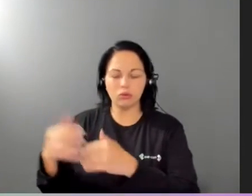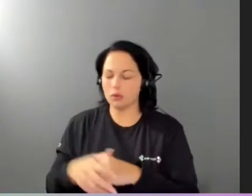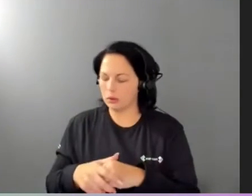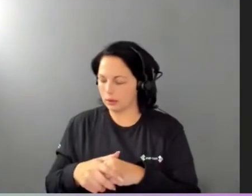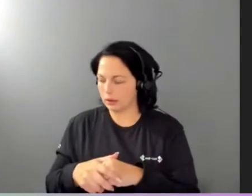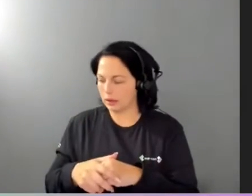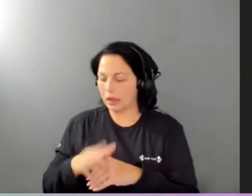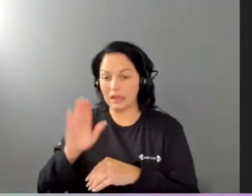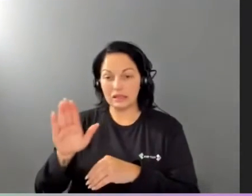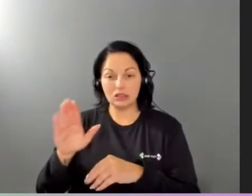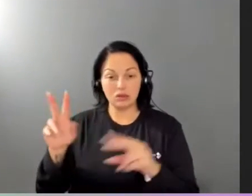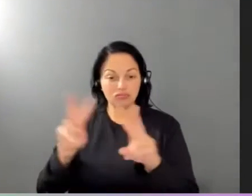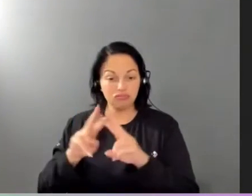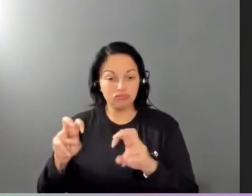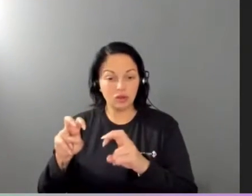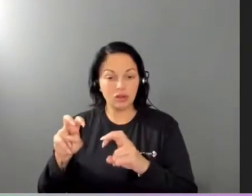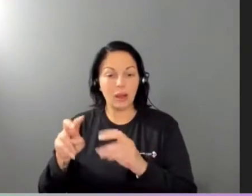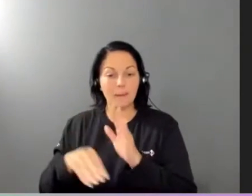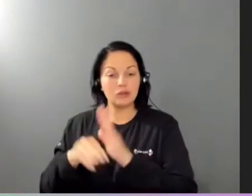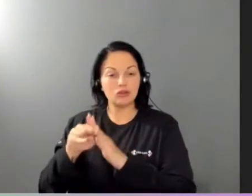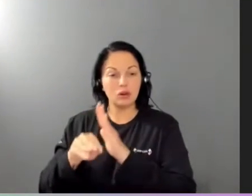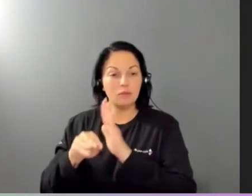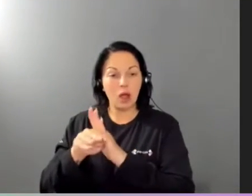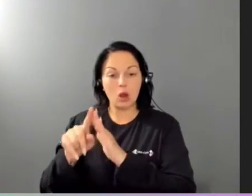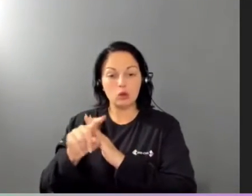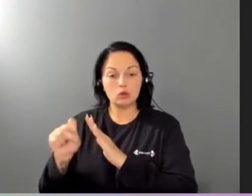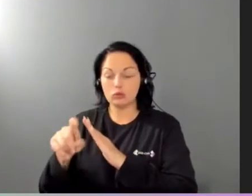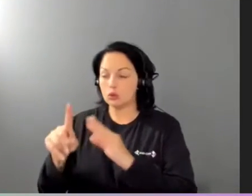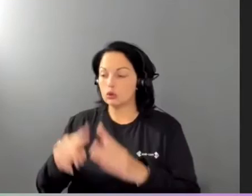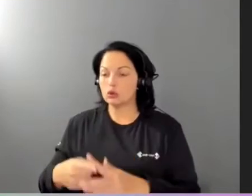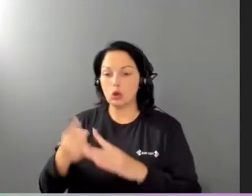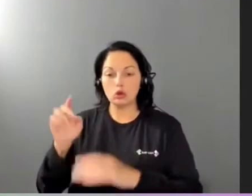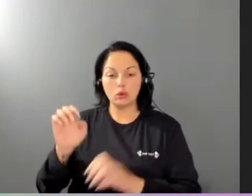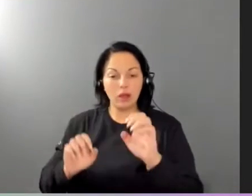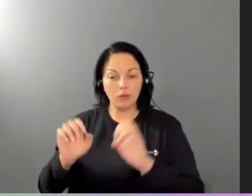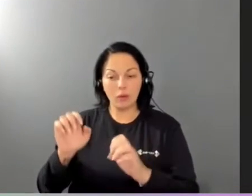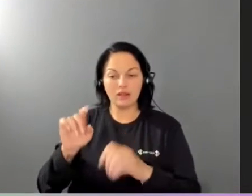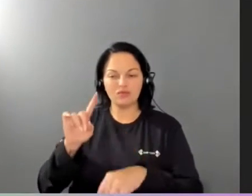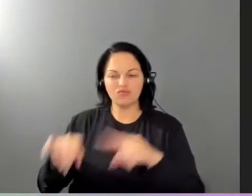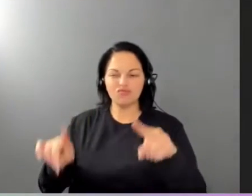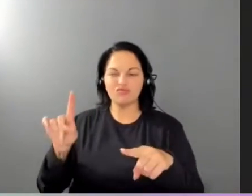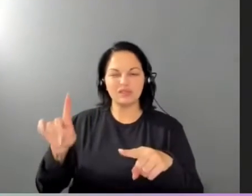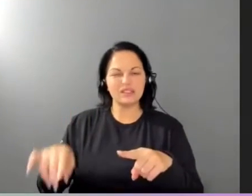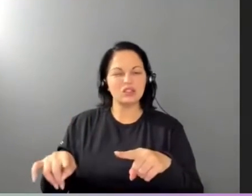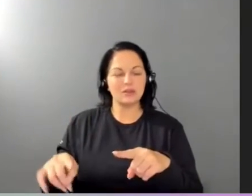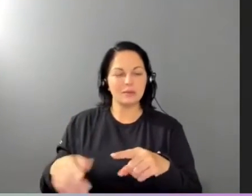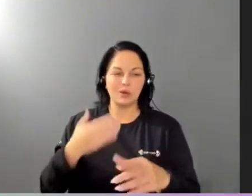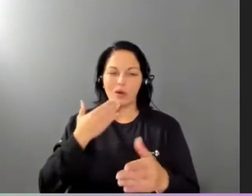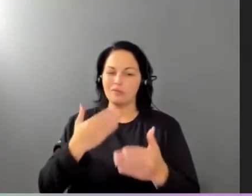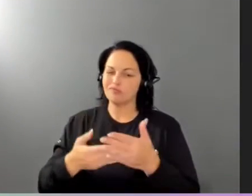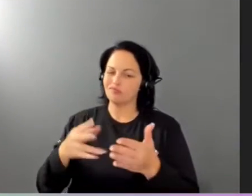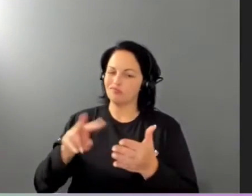variables, I've developed and used several of these tools over the years, is, as you're looking at maturity model